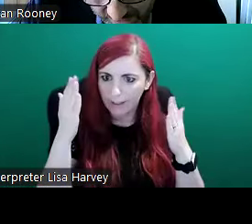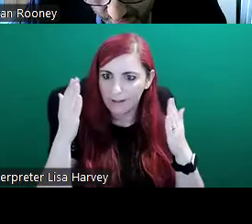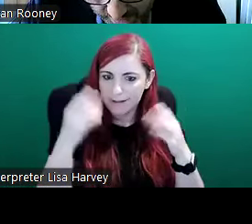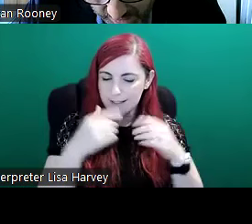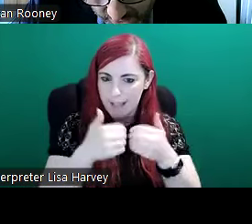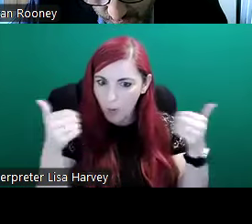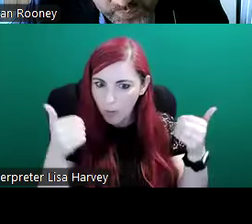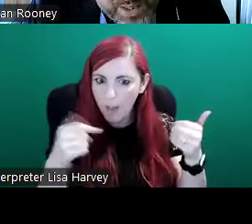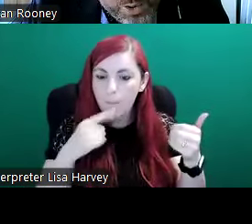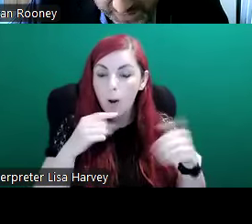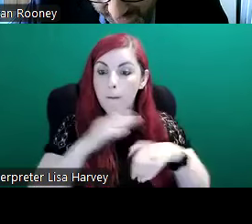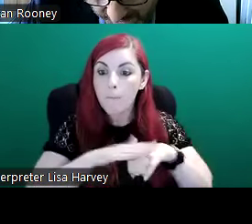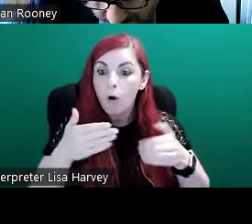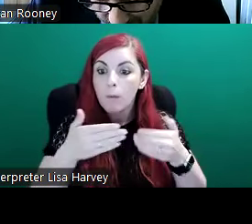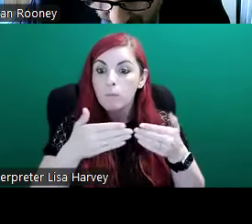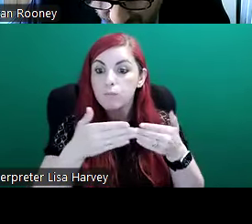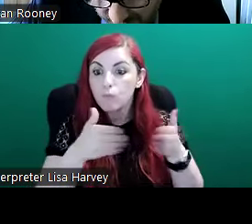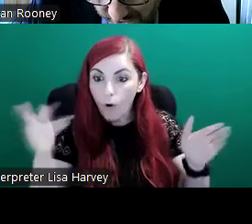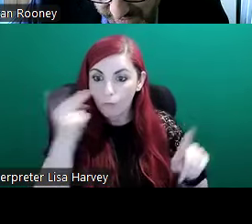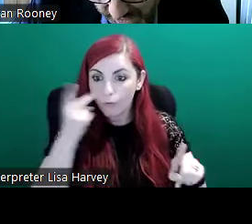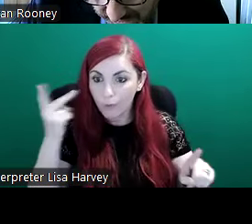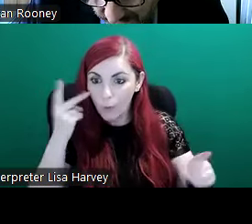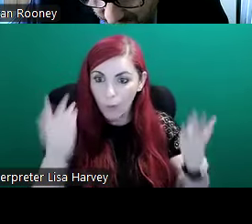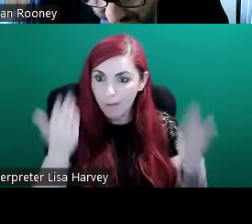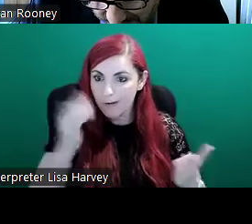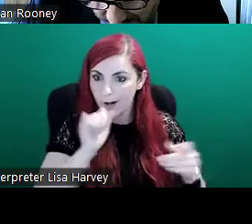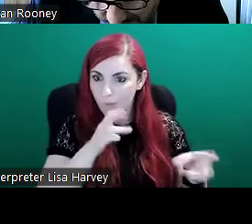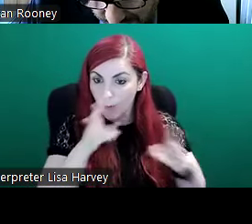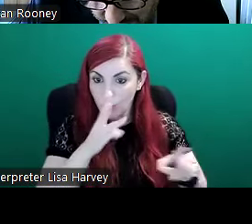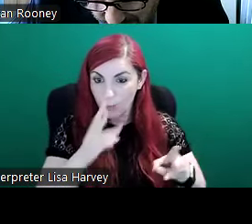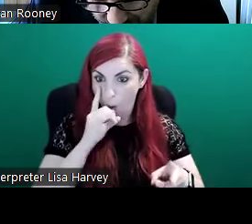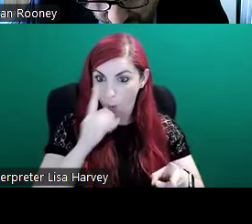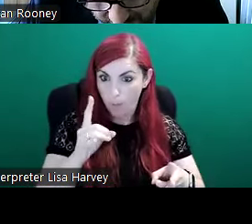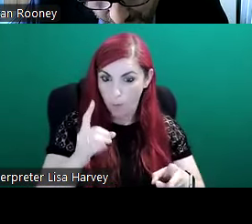their work, which we hope this exhibition encourages and accommodates demonstrate how